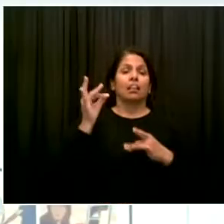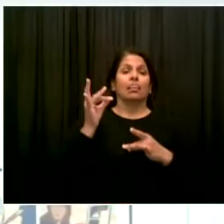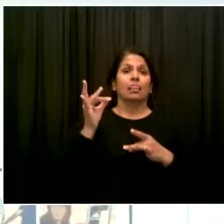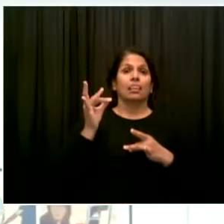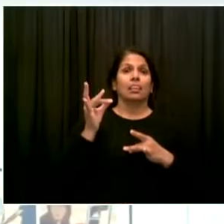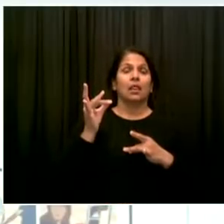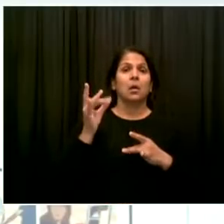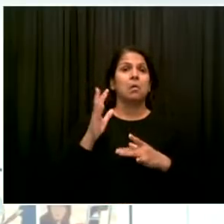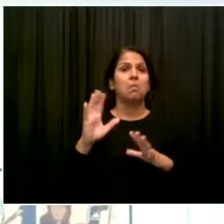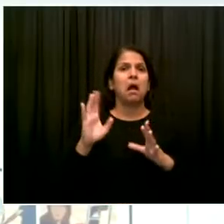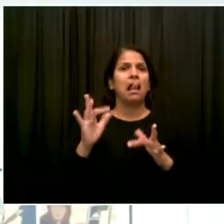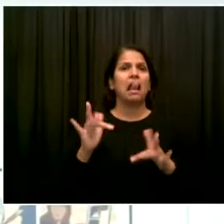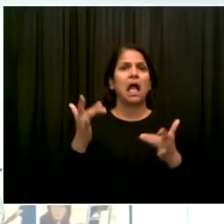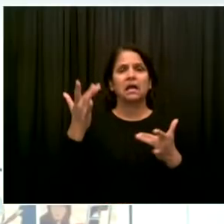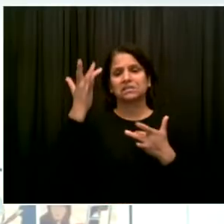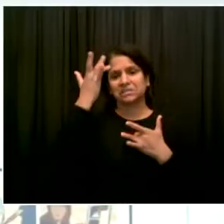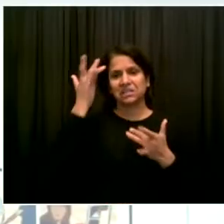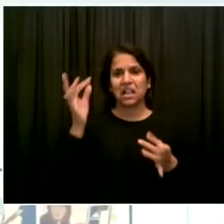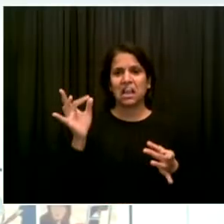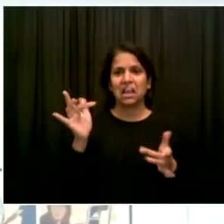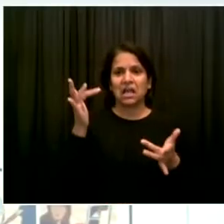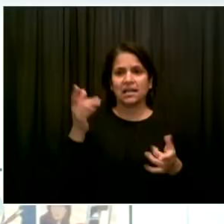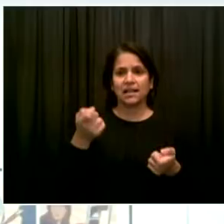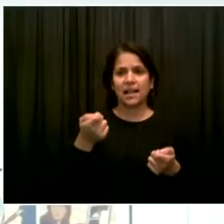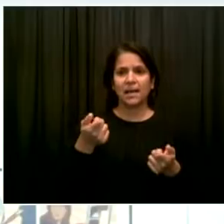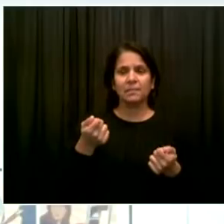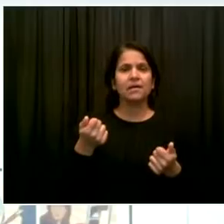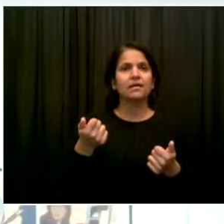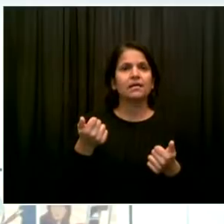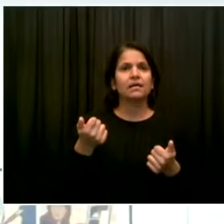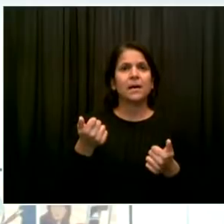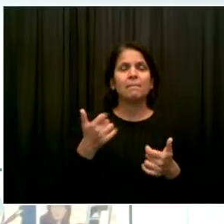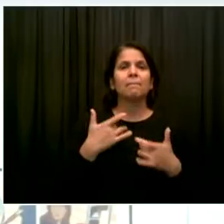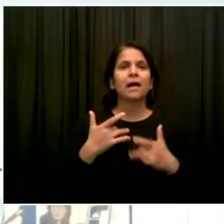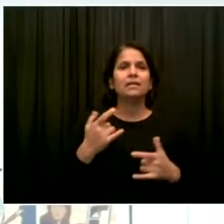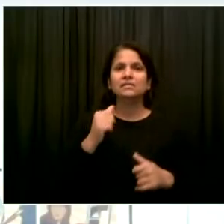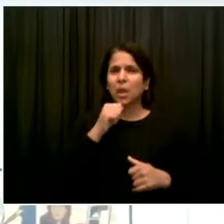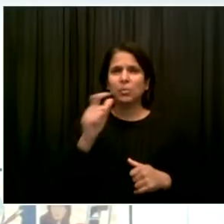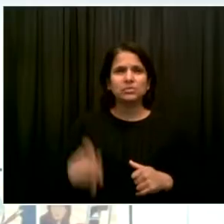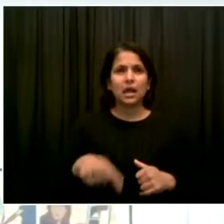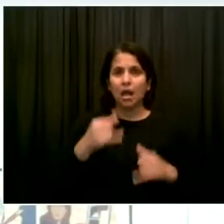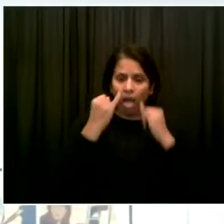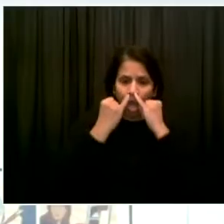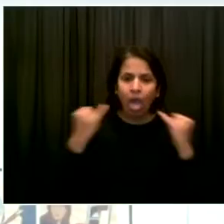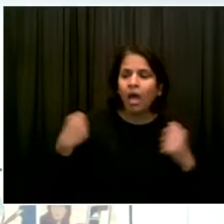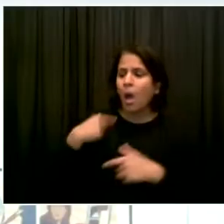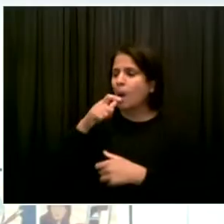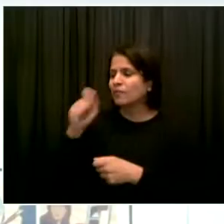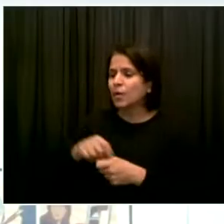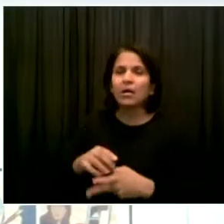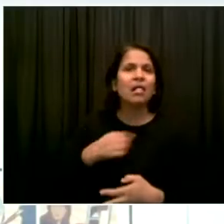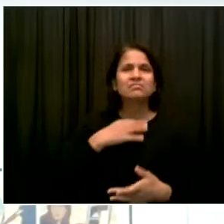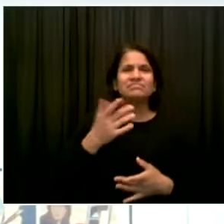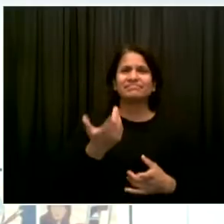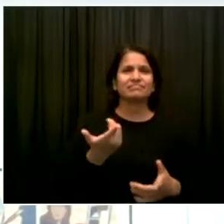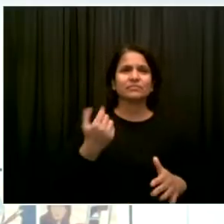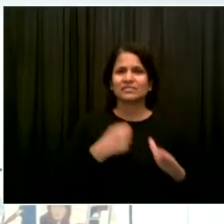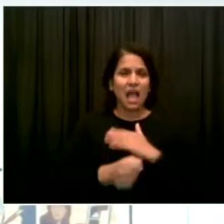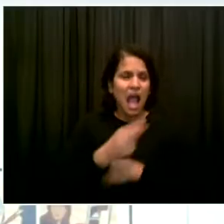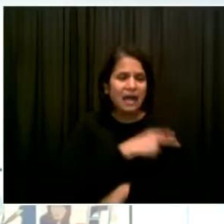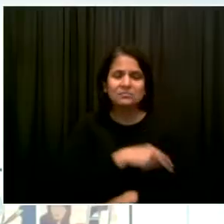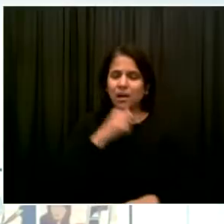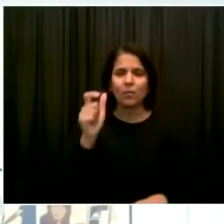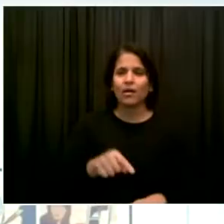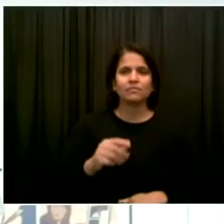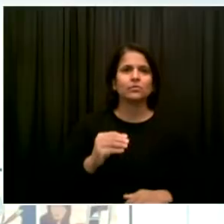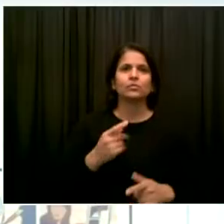DUE UP HERE TO